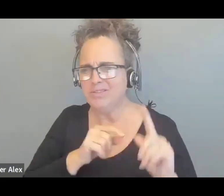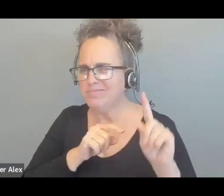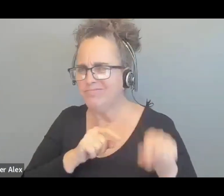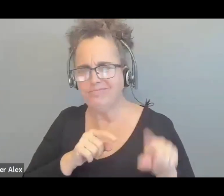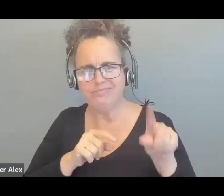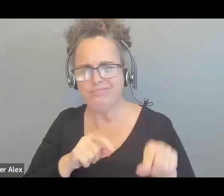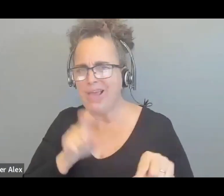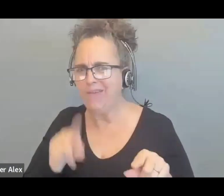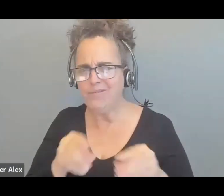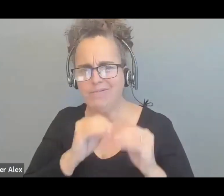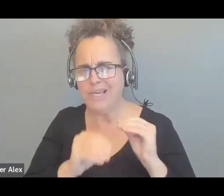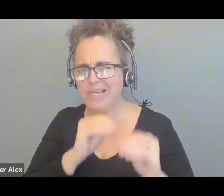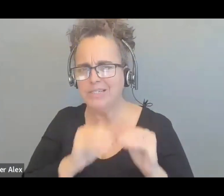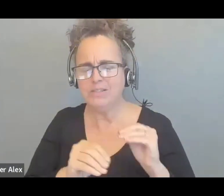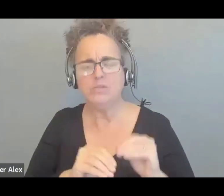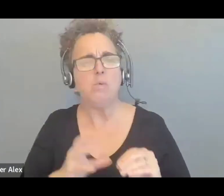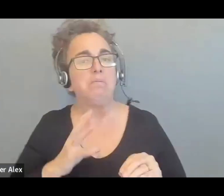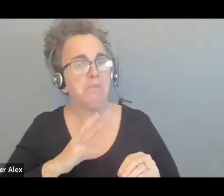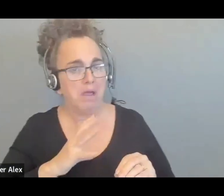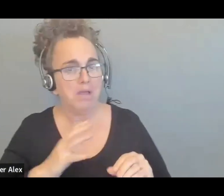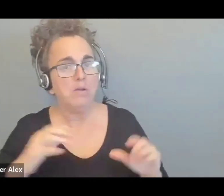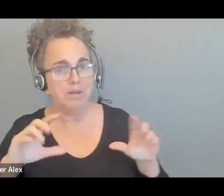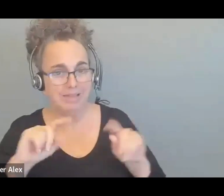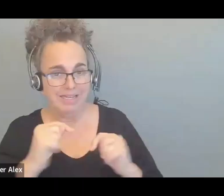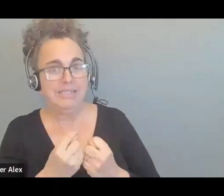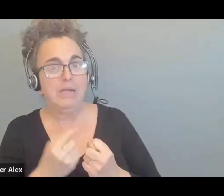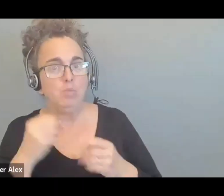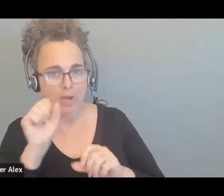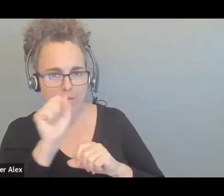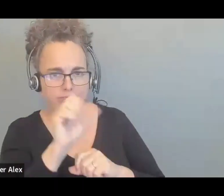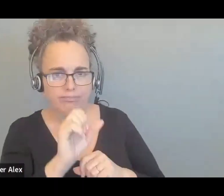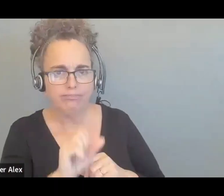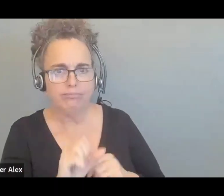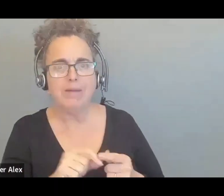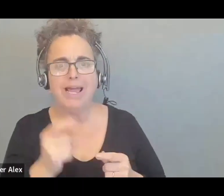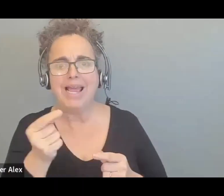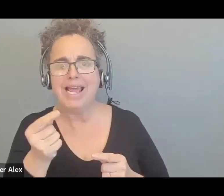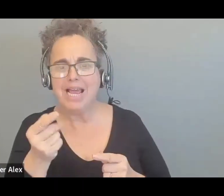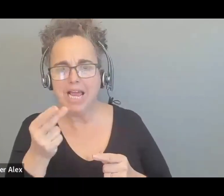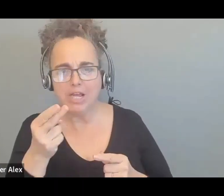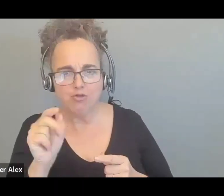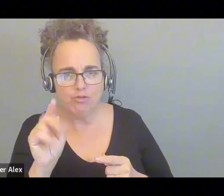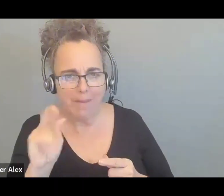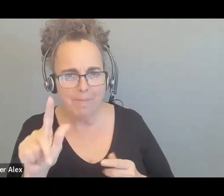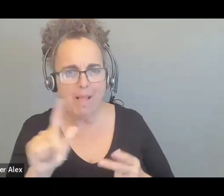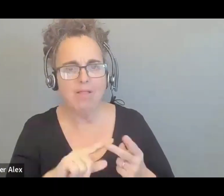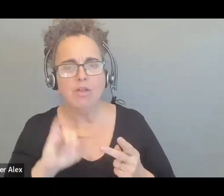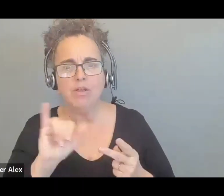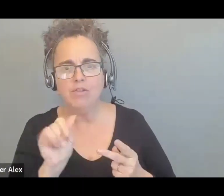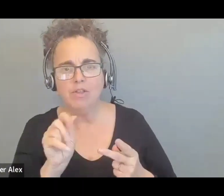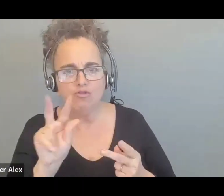And then we provide the HTML, sometimes JavaScript, sometimes react, code